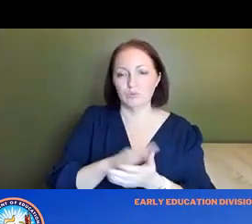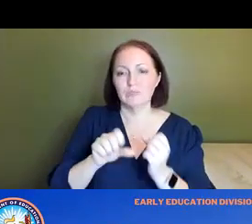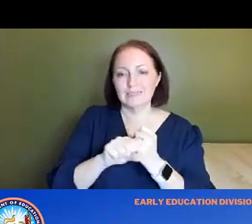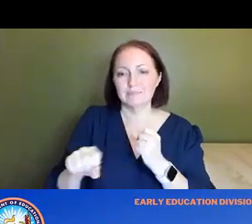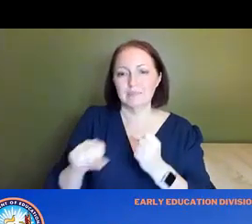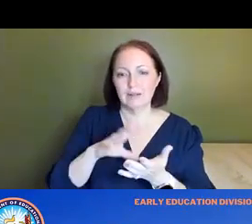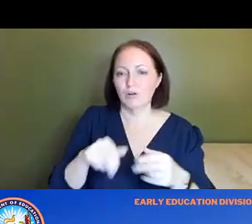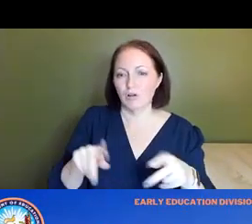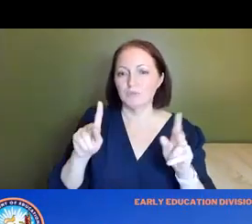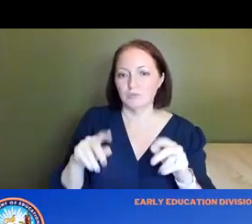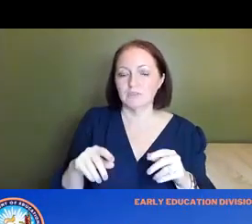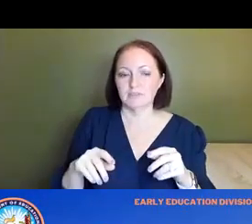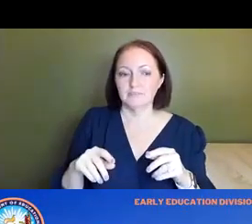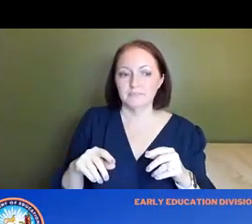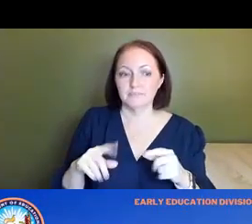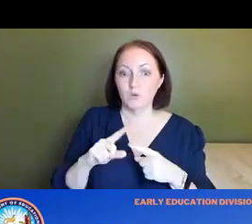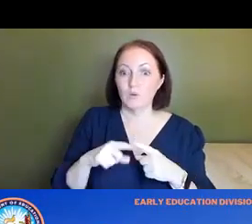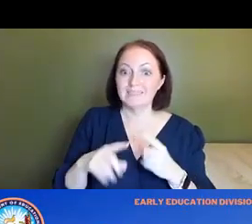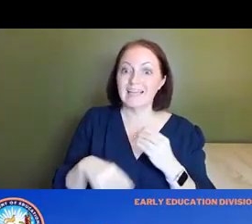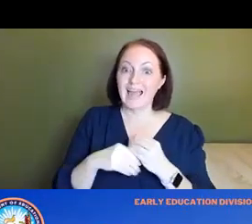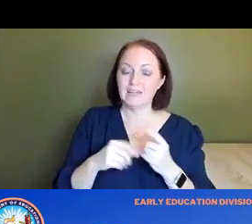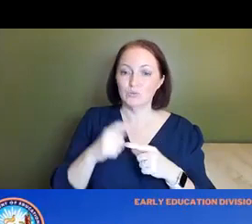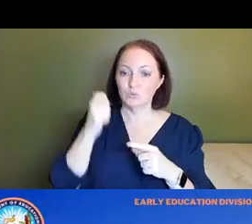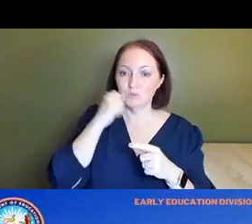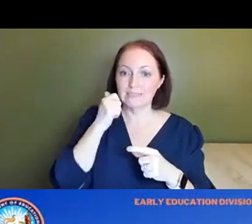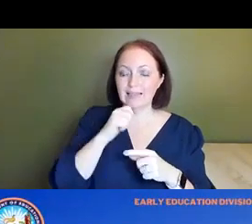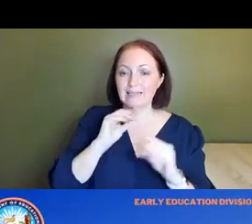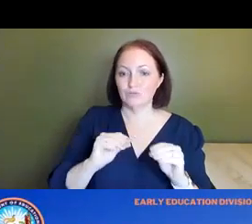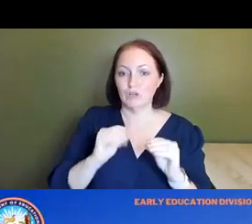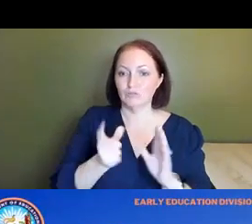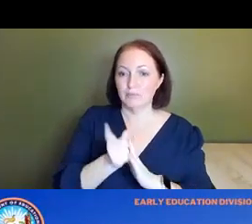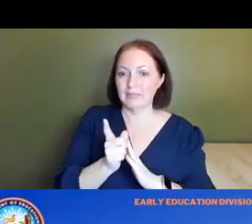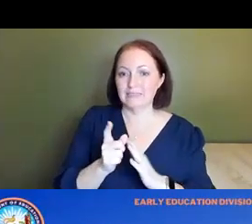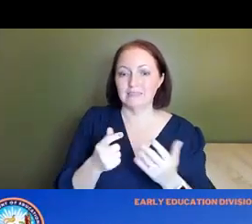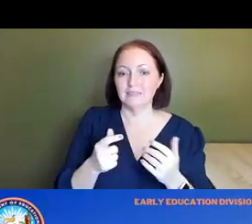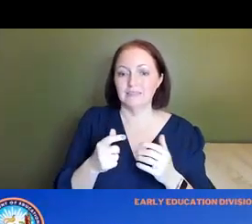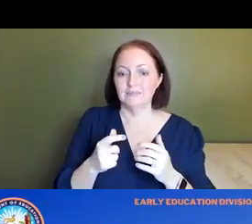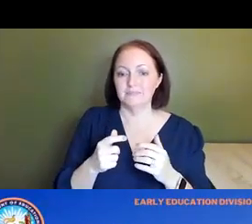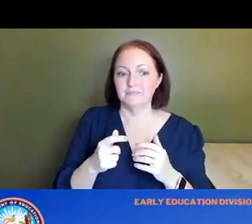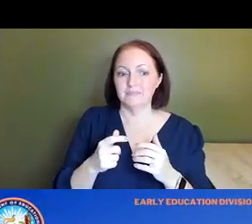that when it's added to daily instructional minutes are no fewer than nine hours of combined